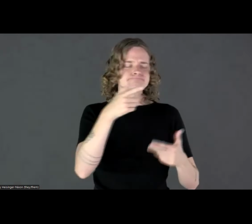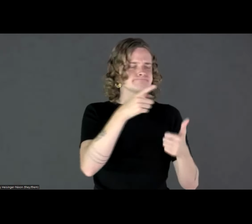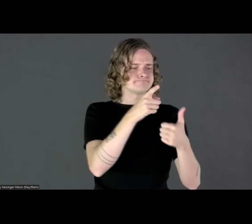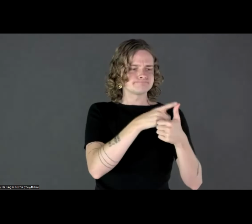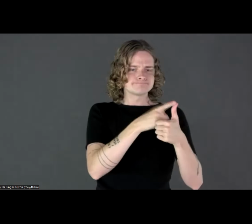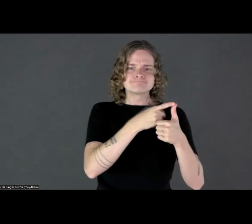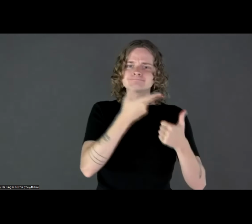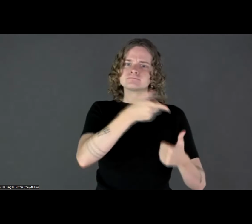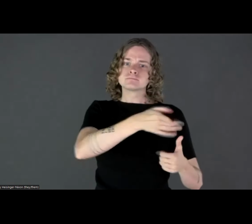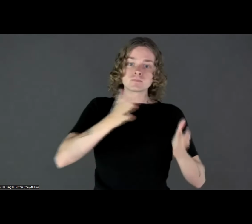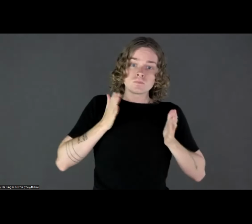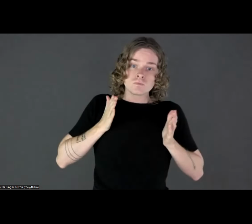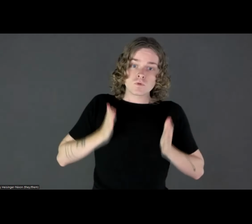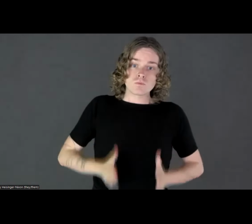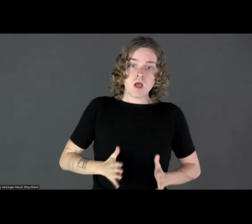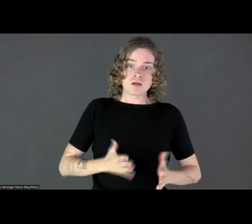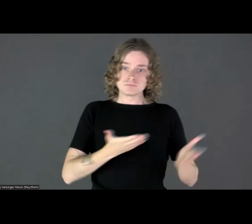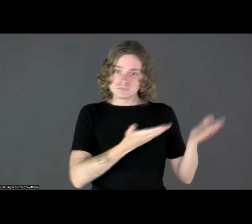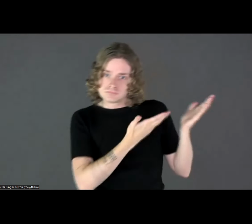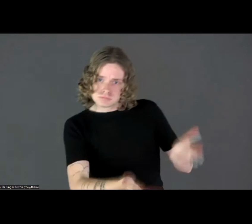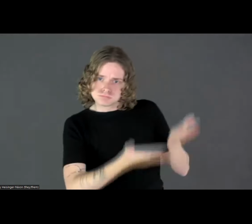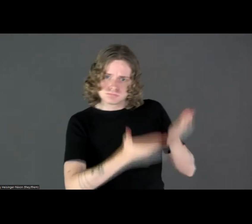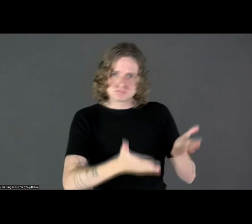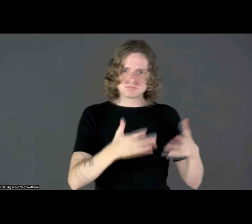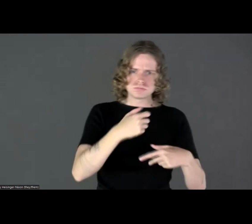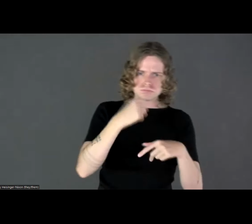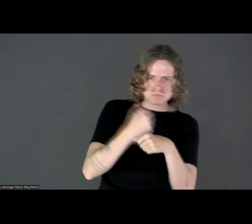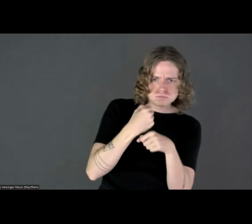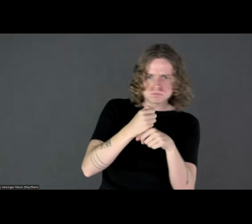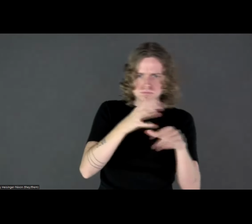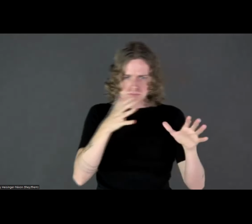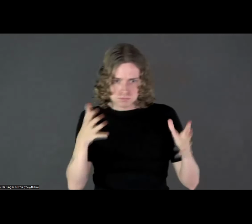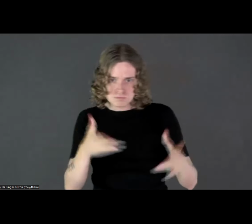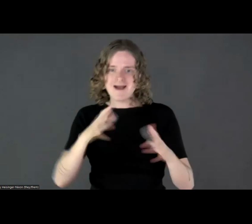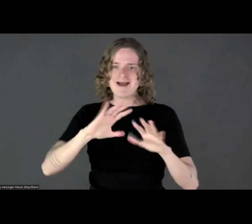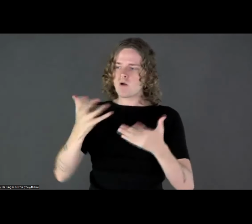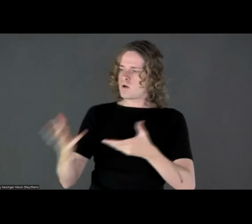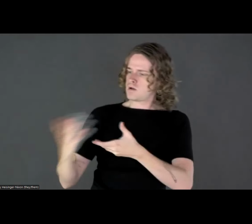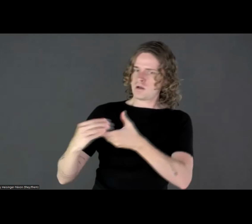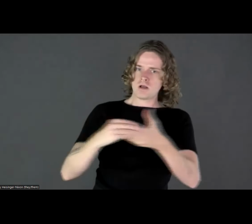share some examples of recently developed new tools and resources to strengthen disability